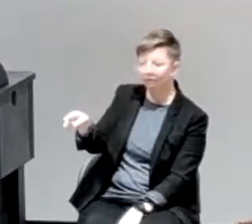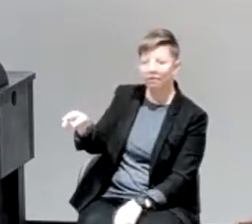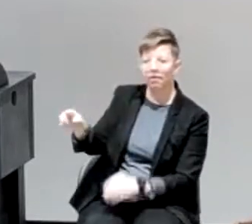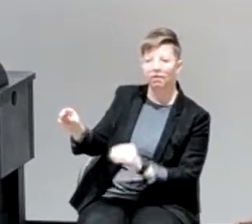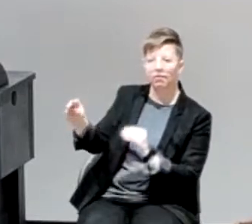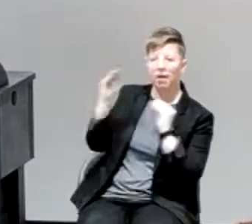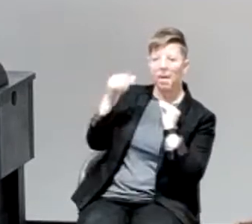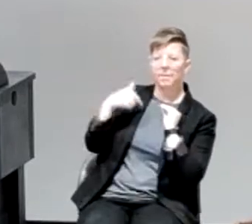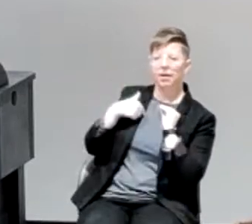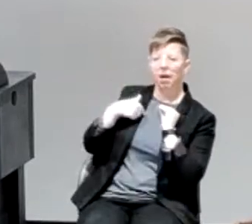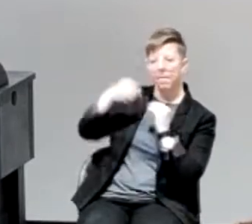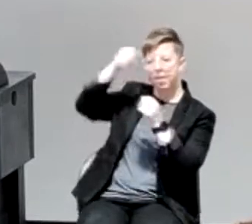important, what George Floyd taught me is how little I knew.